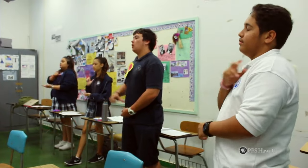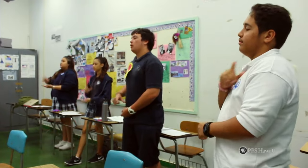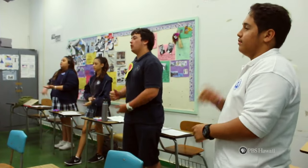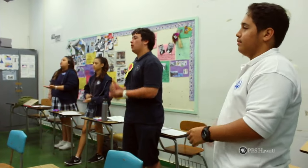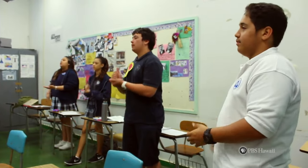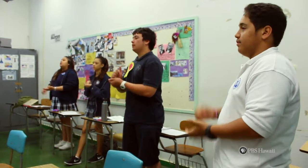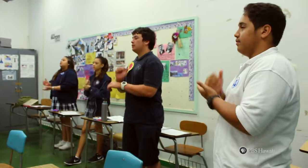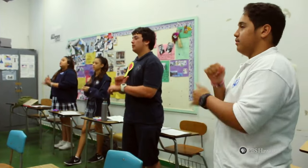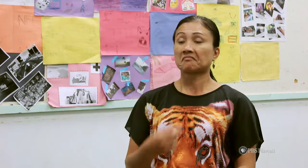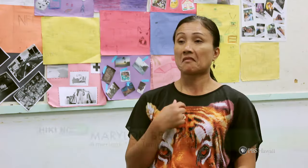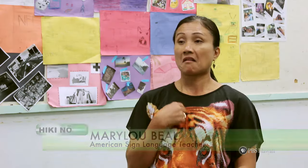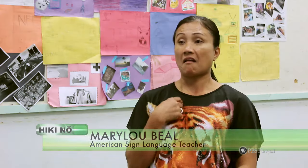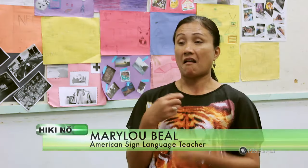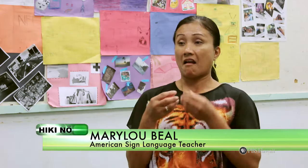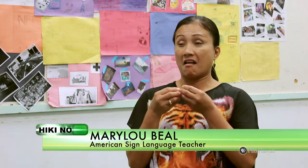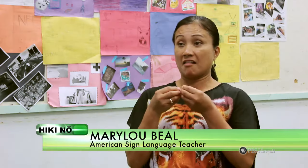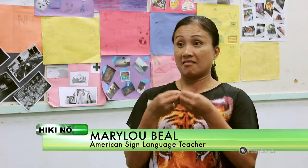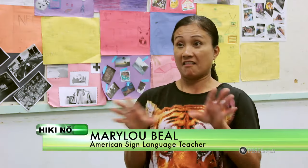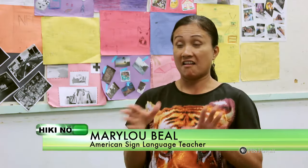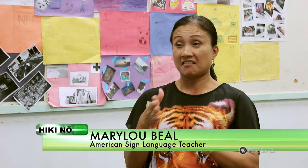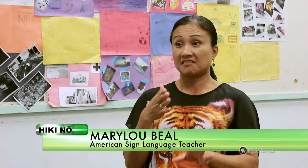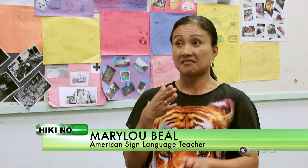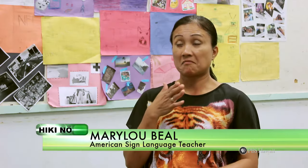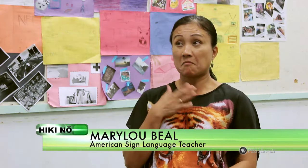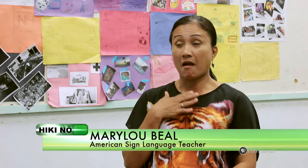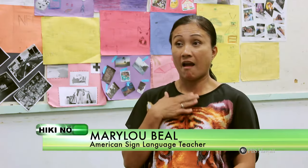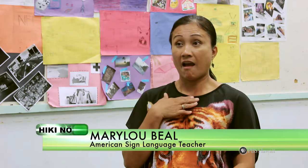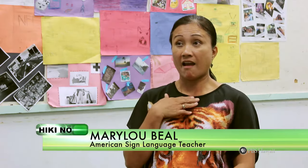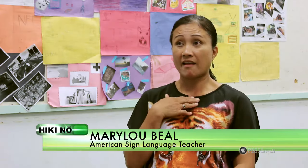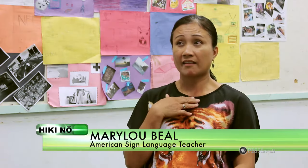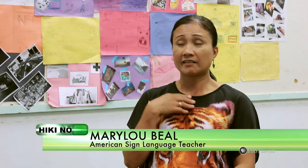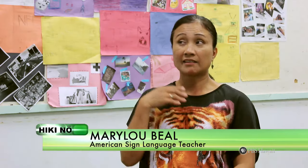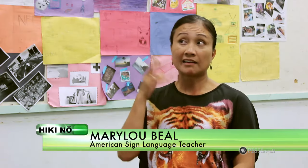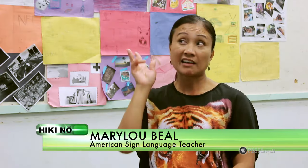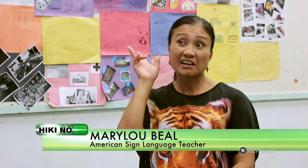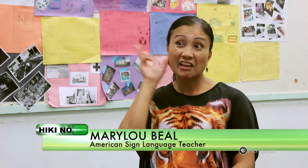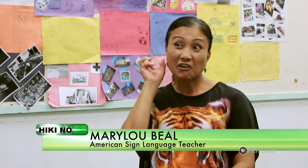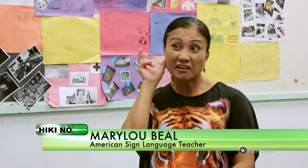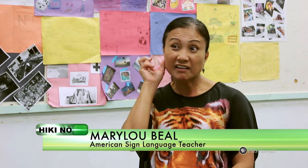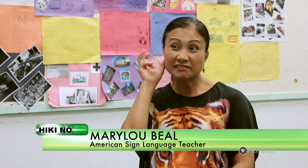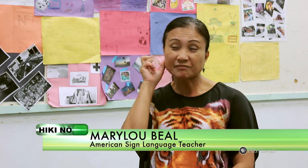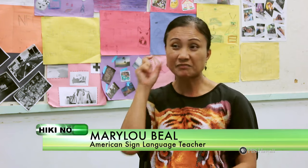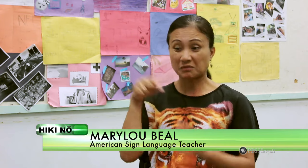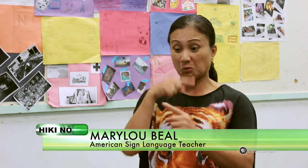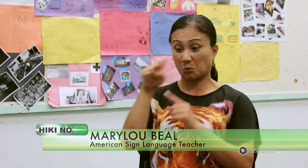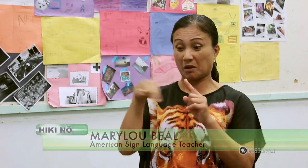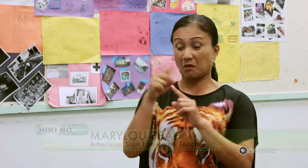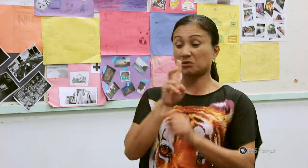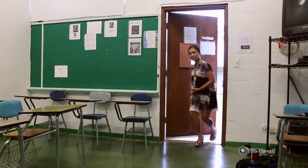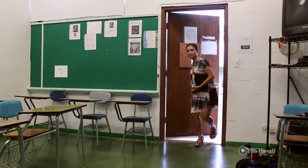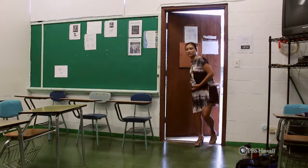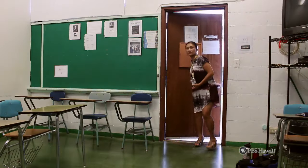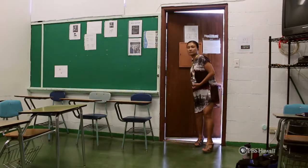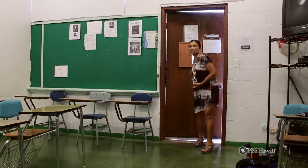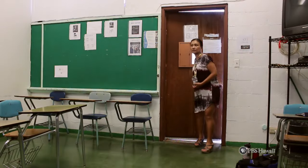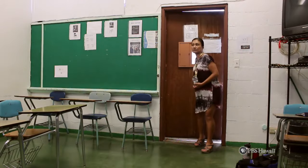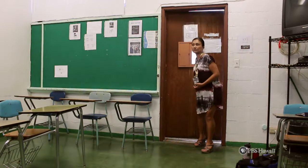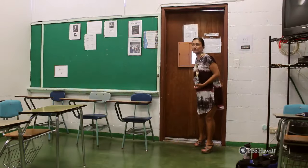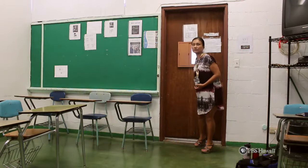I lost my hearing when I was two years old from the result of a high fever and an ear infection. My life changed after I found out I had this